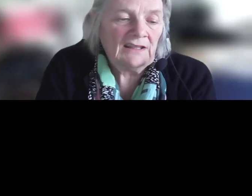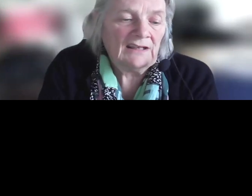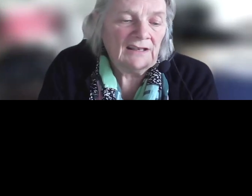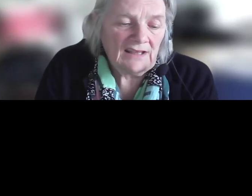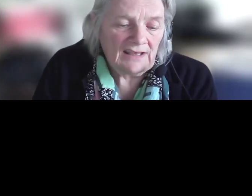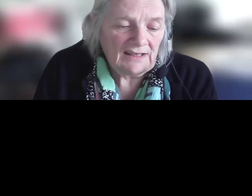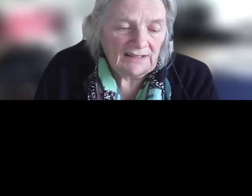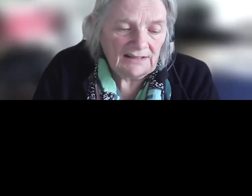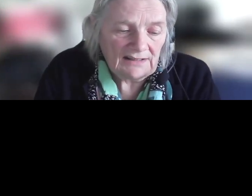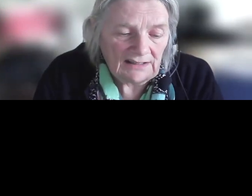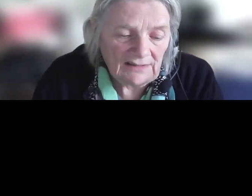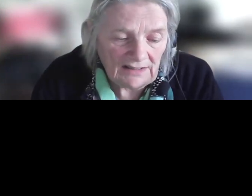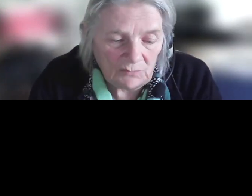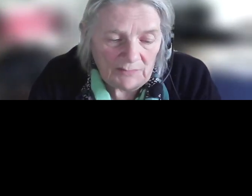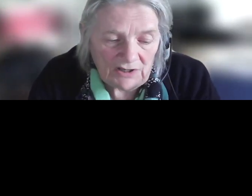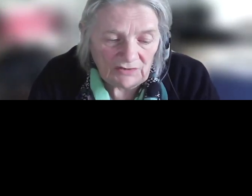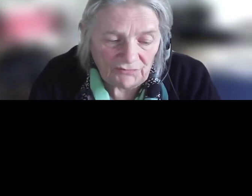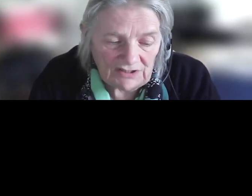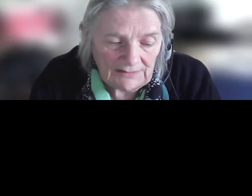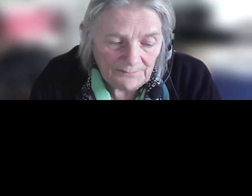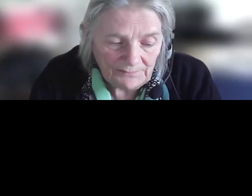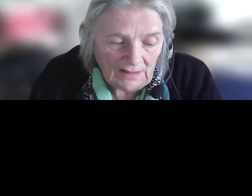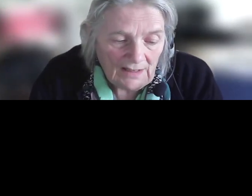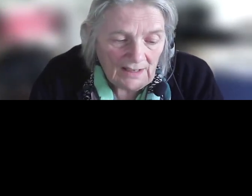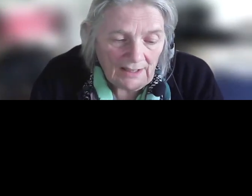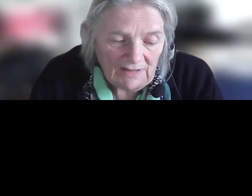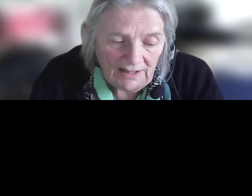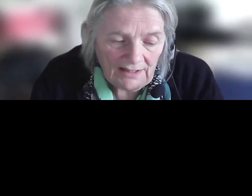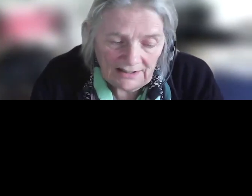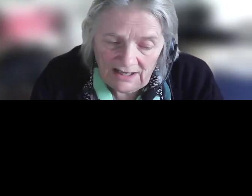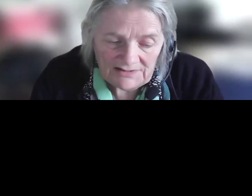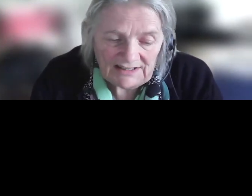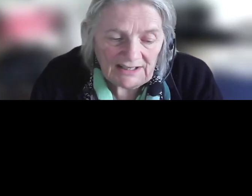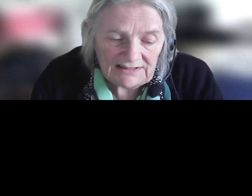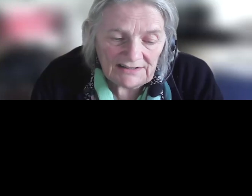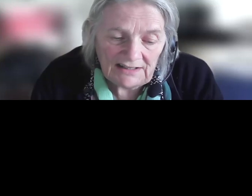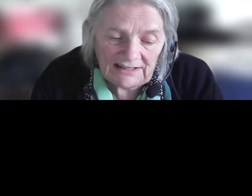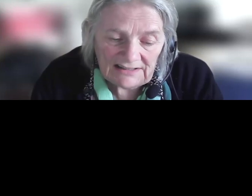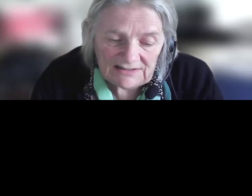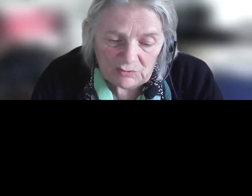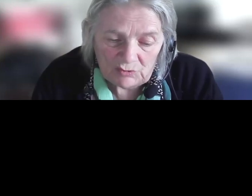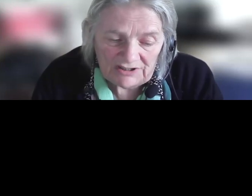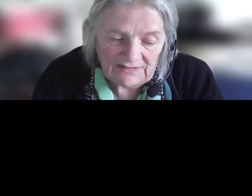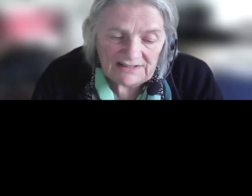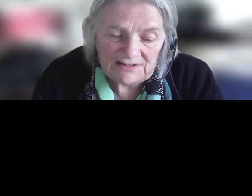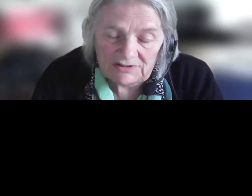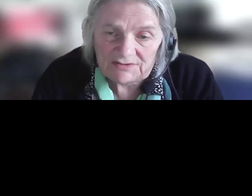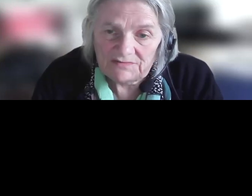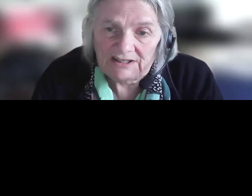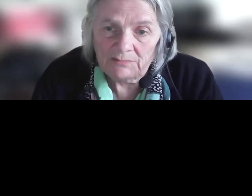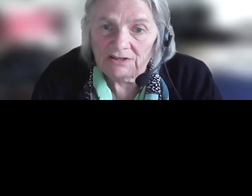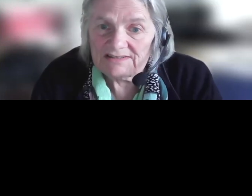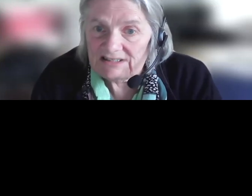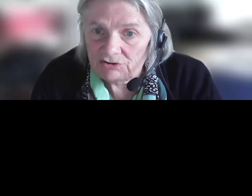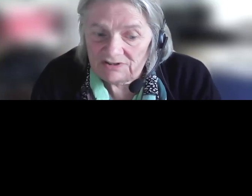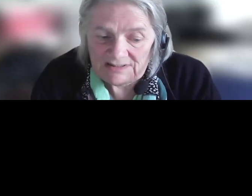in webinar 3 in housing and a link to a recording of that is also available on CEUD’s